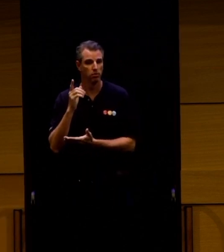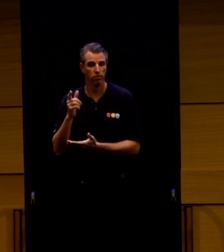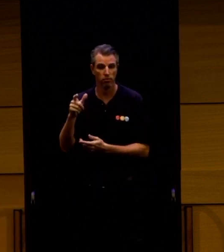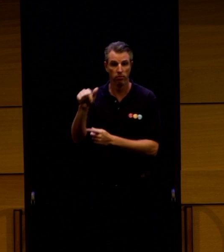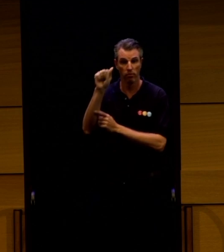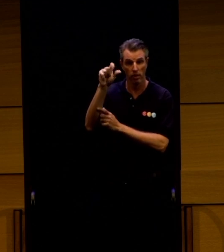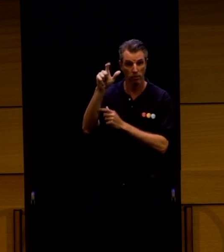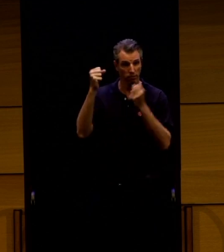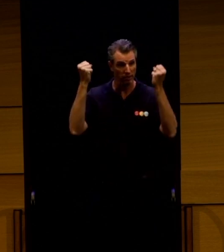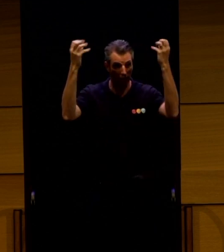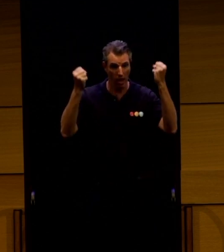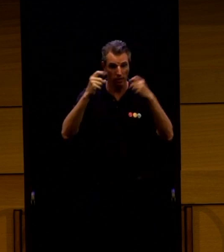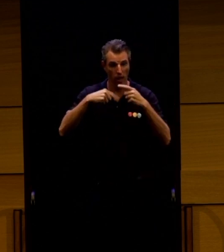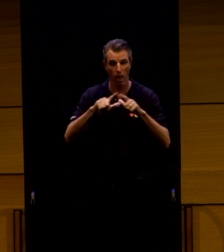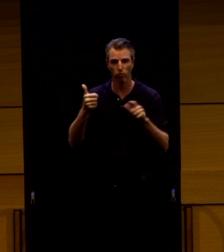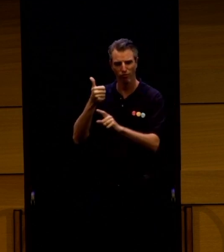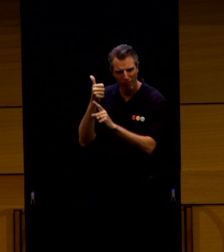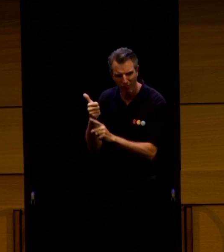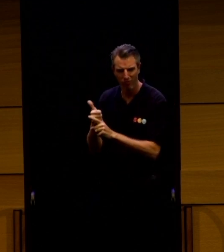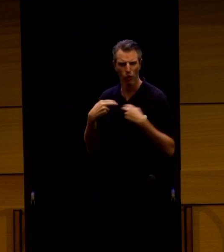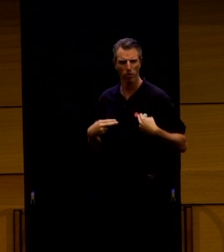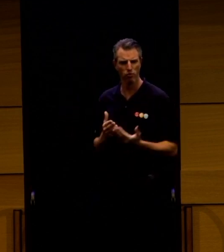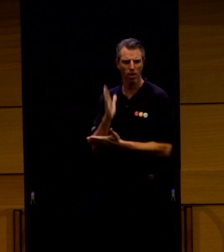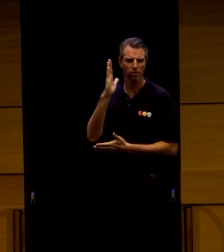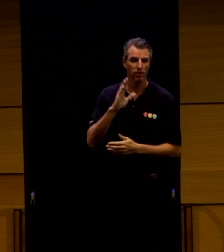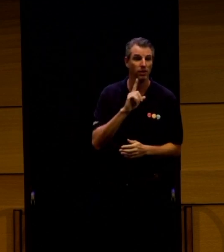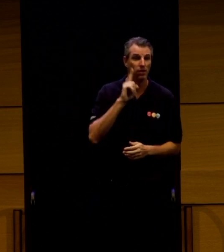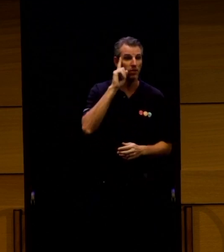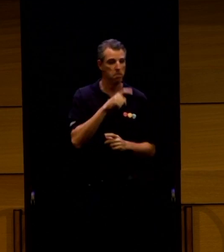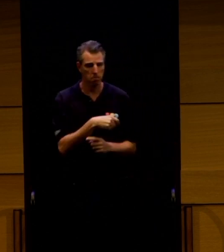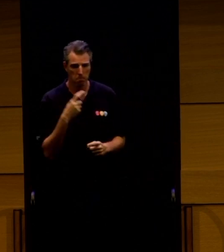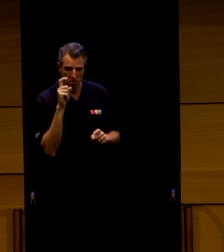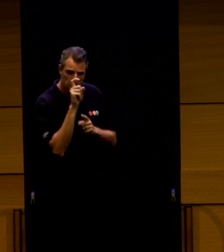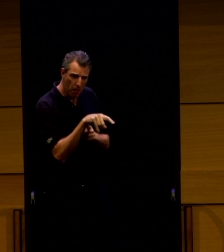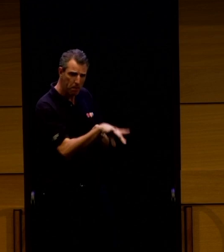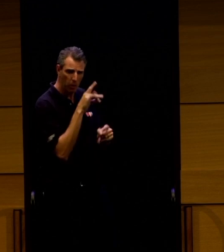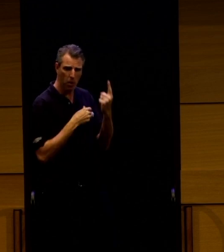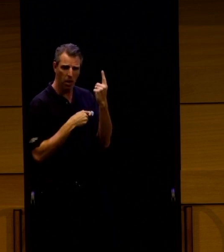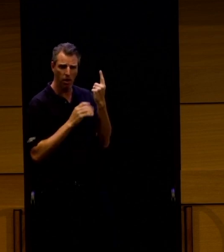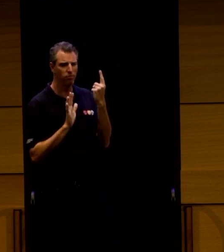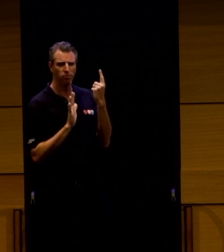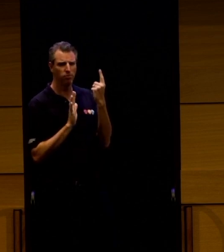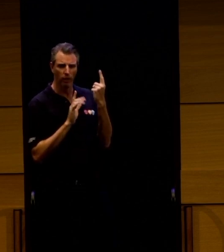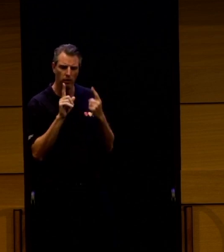Sign language is a human right. Deaf people do not have to pick one language.